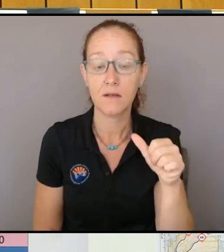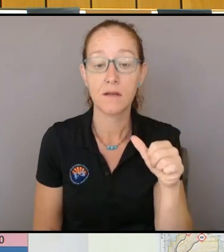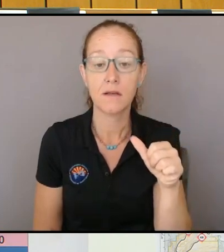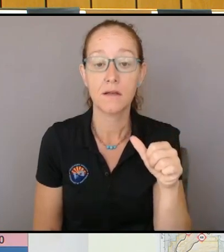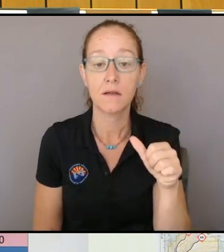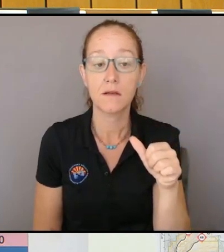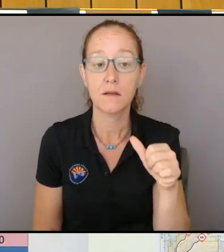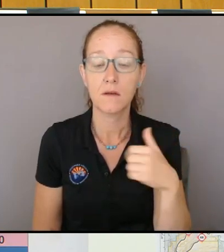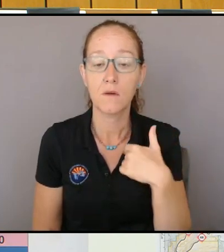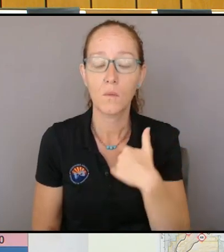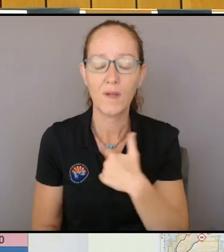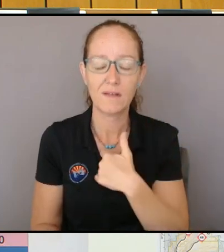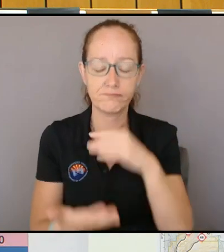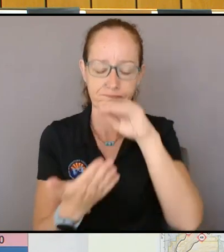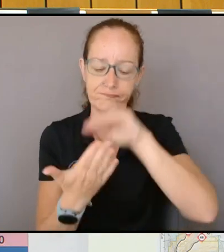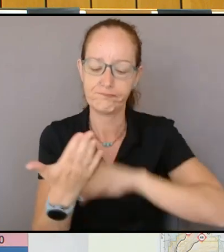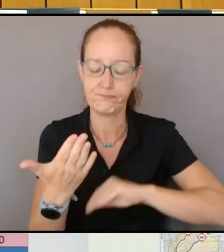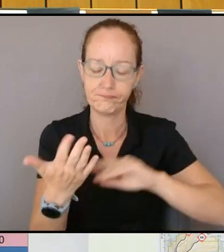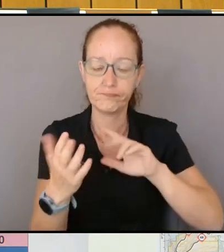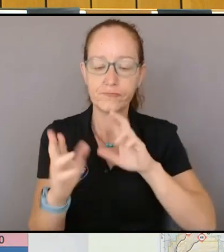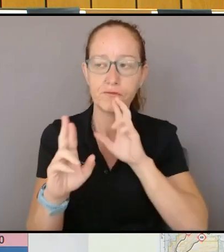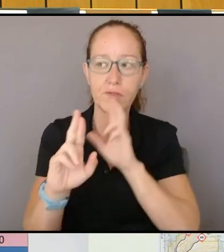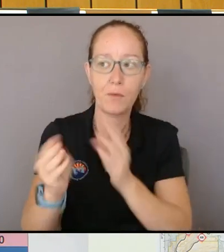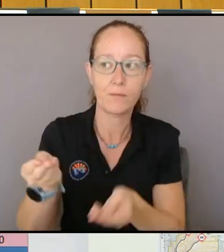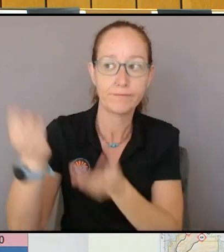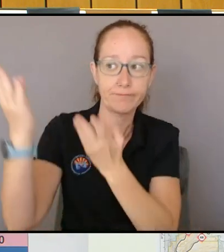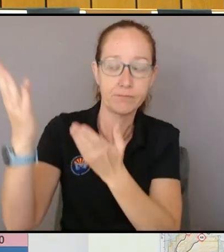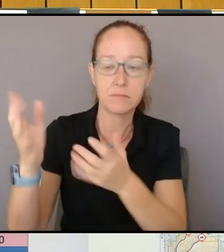use to report our fire's acreage and everything up to